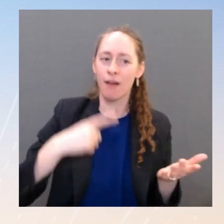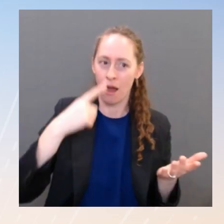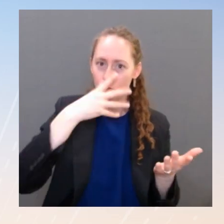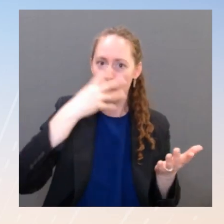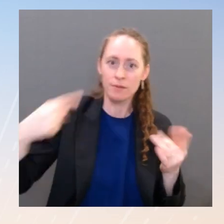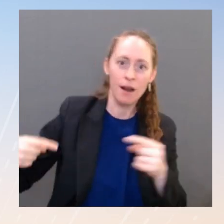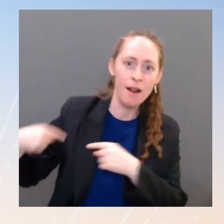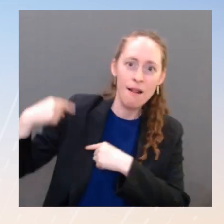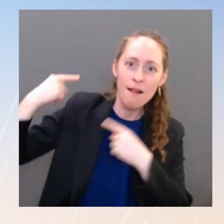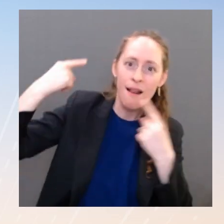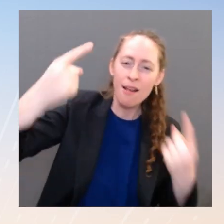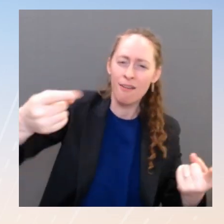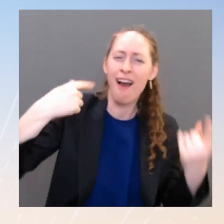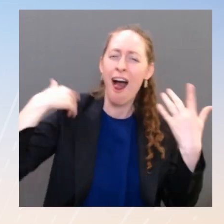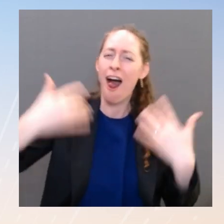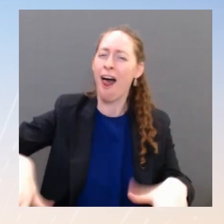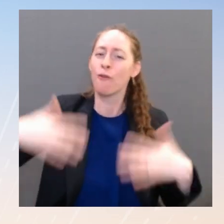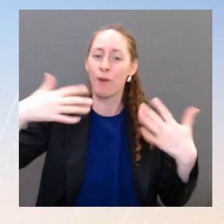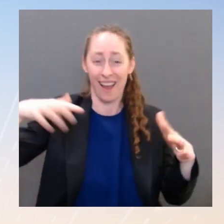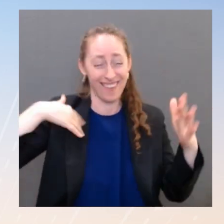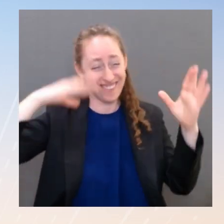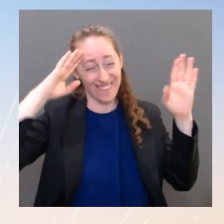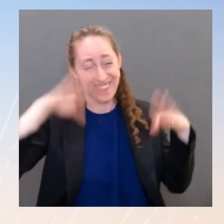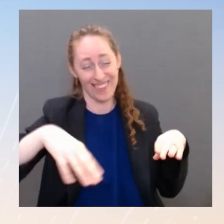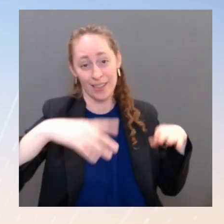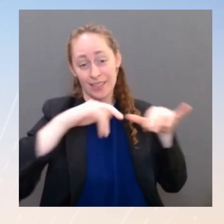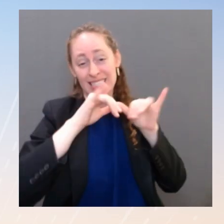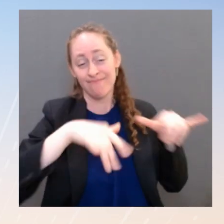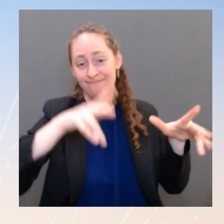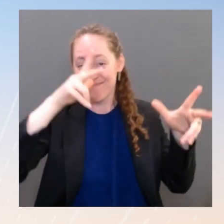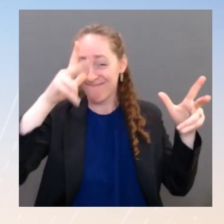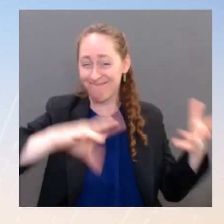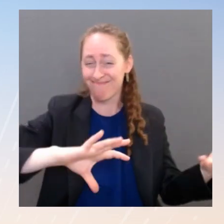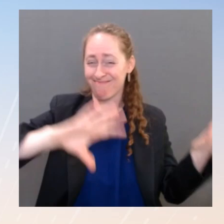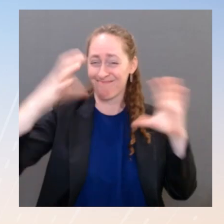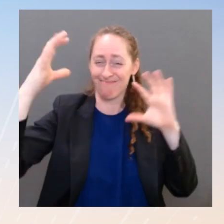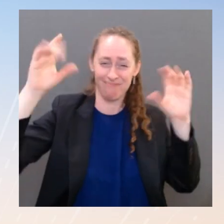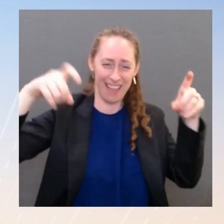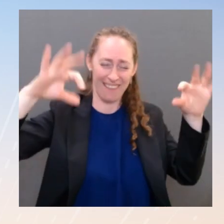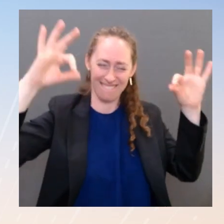It is long overdue to be fixed. That's why the President proposed a bill on his first day in office.